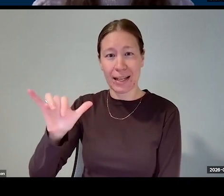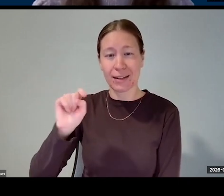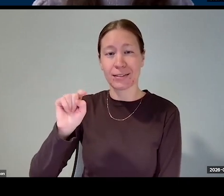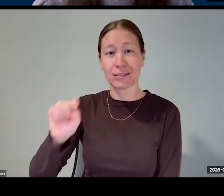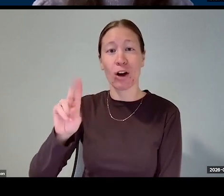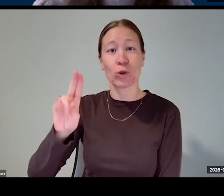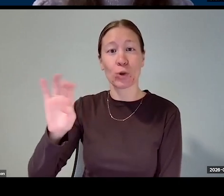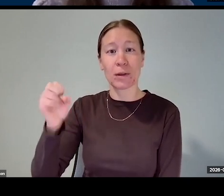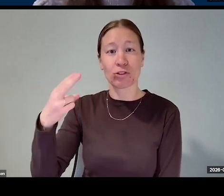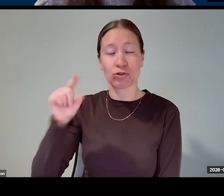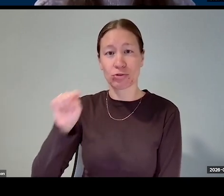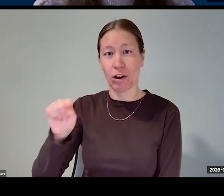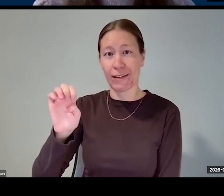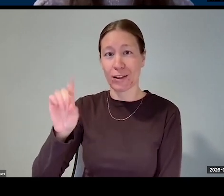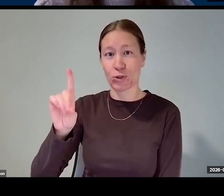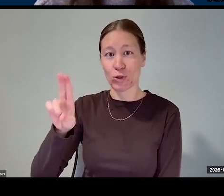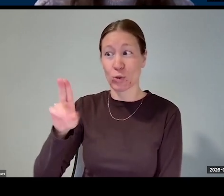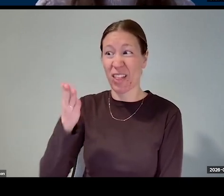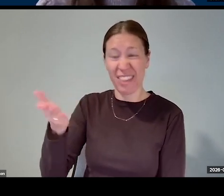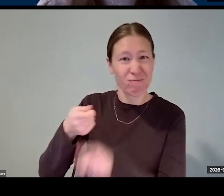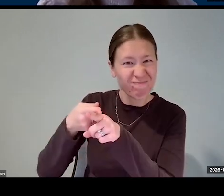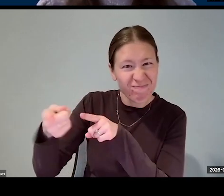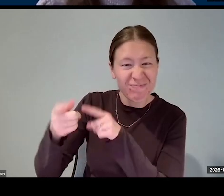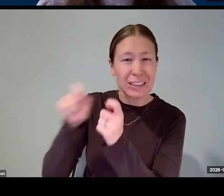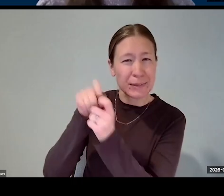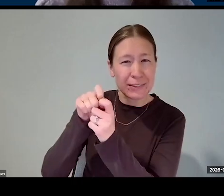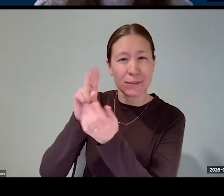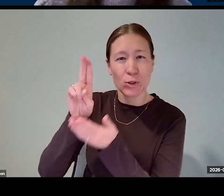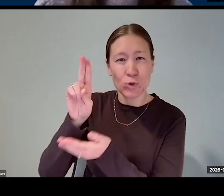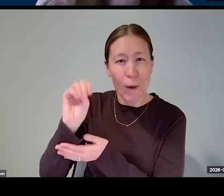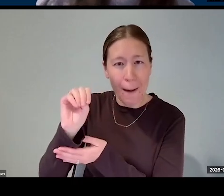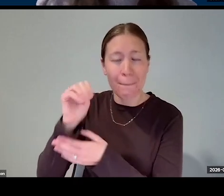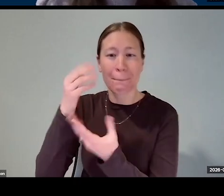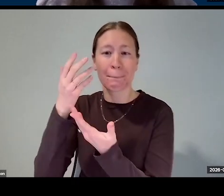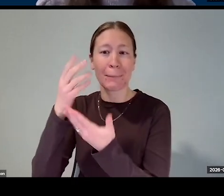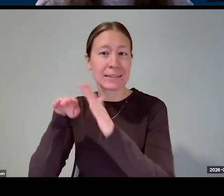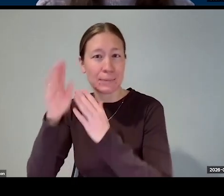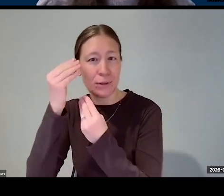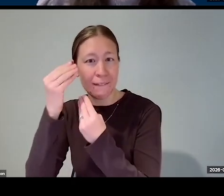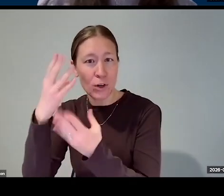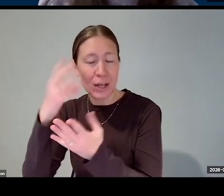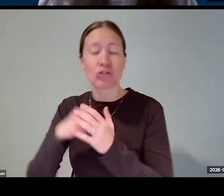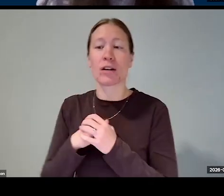if you want U of M specific information on accessibility concepts, resources,